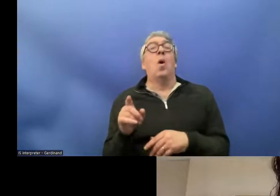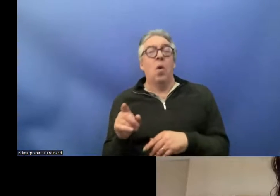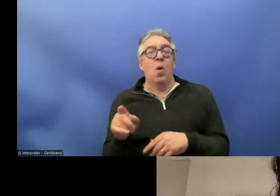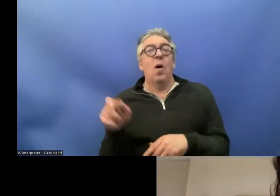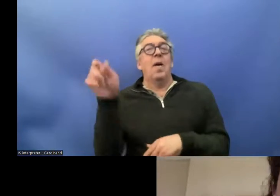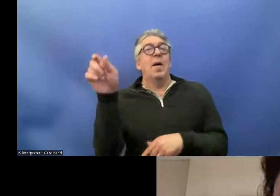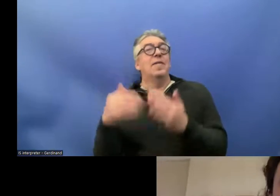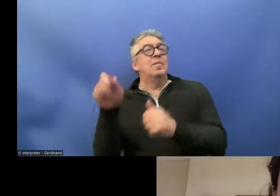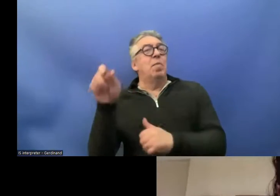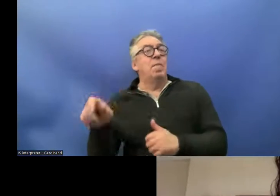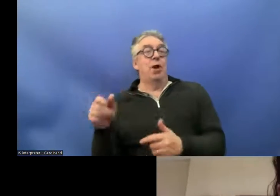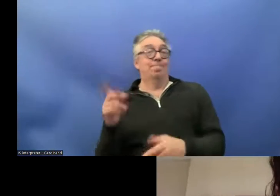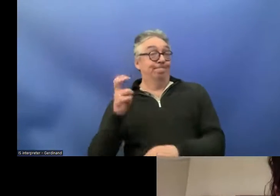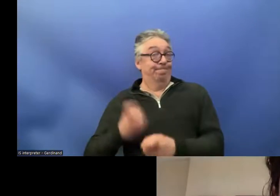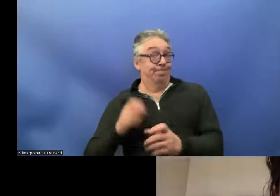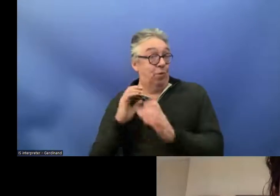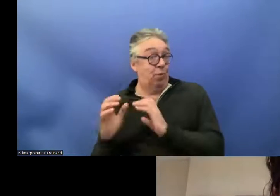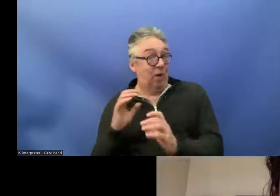Yes, you got it.